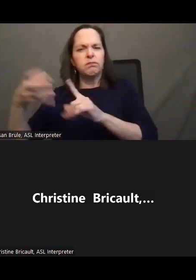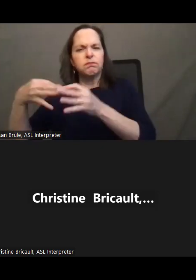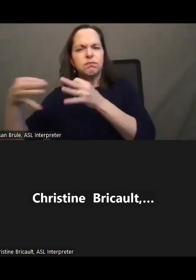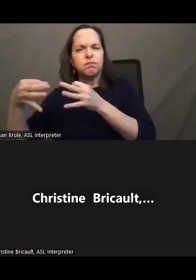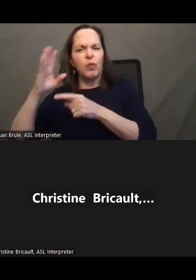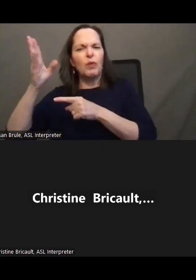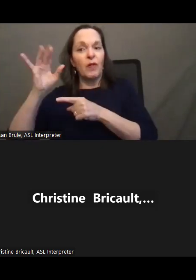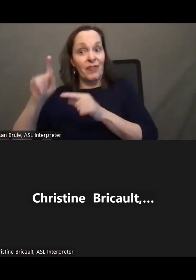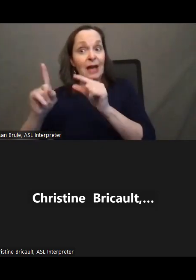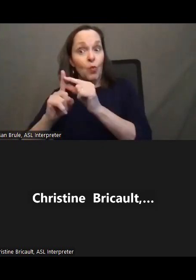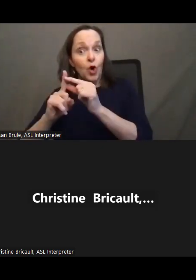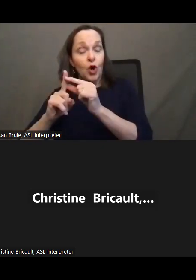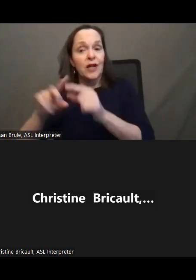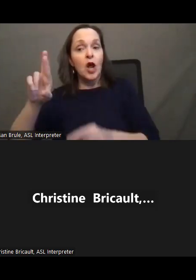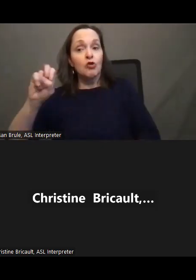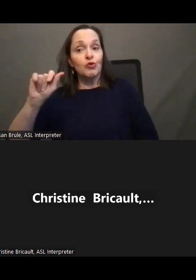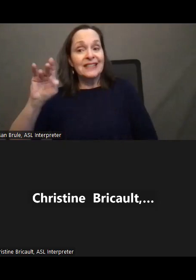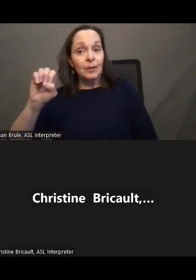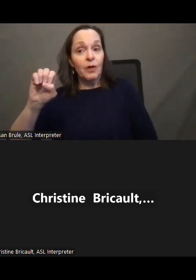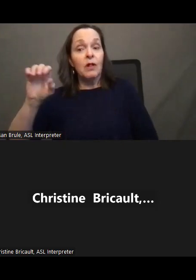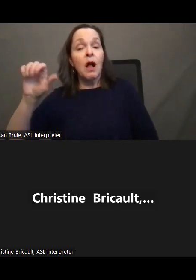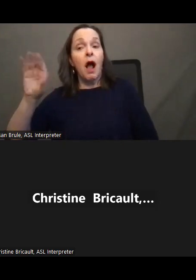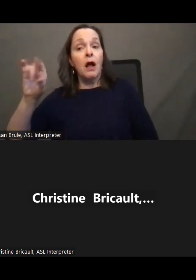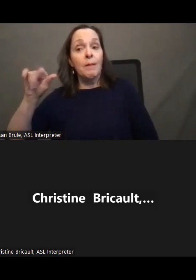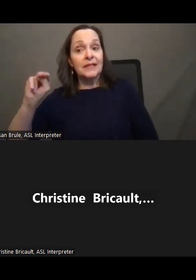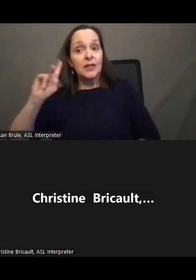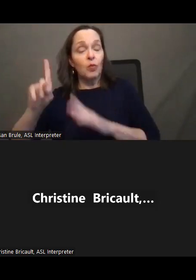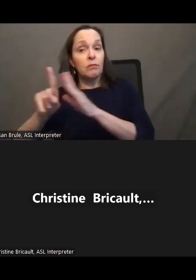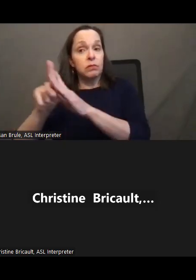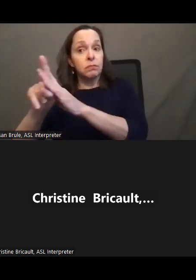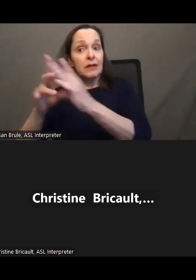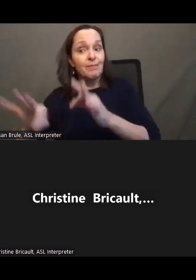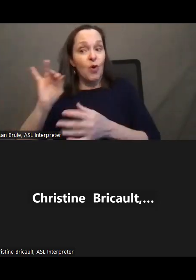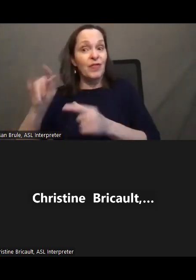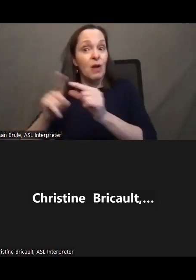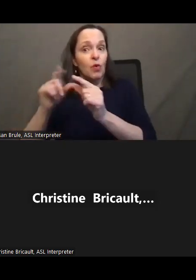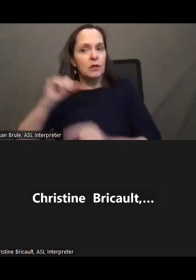reasonable accommodations later in the training. But keep it in your head 'cause it's going to live there forever.